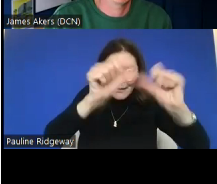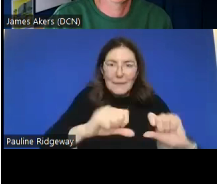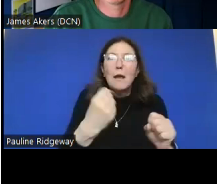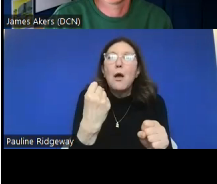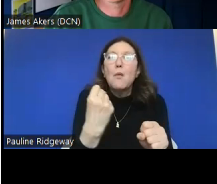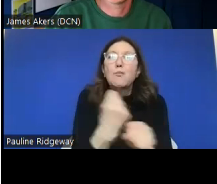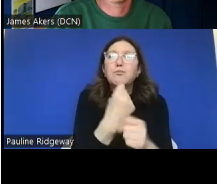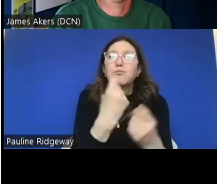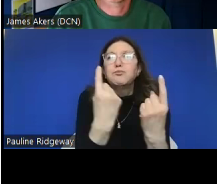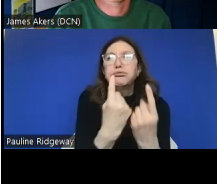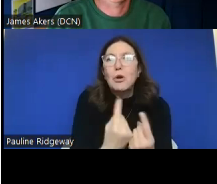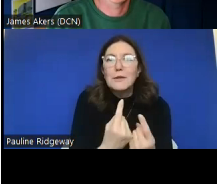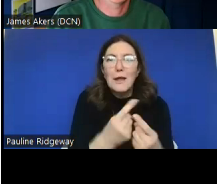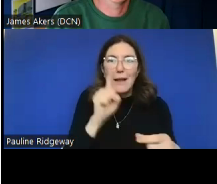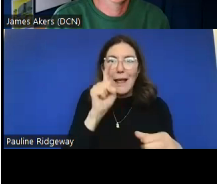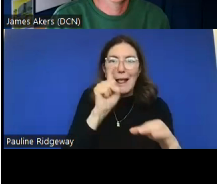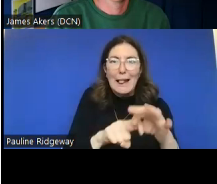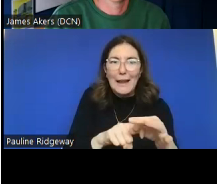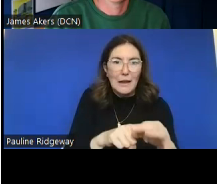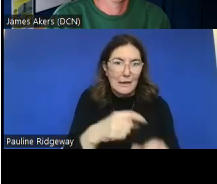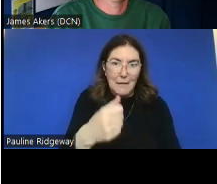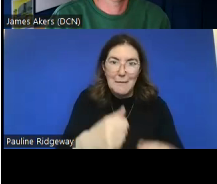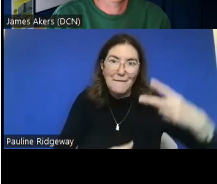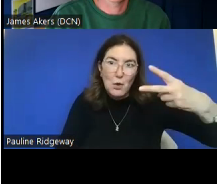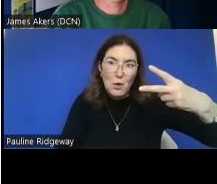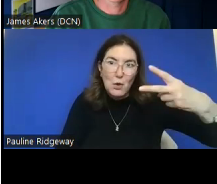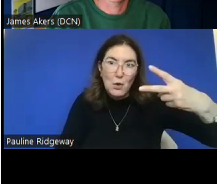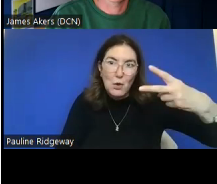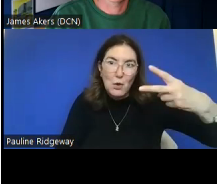there are two things here that you might want to turn on. The first one,